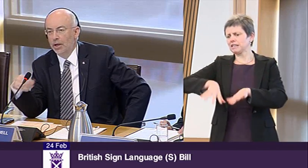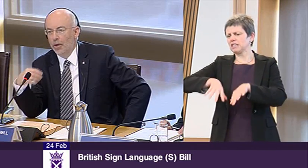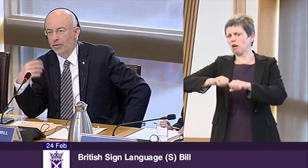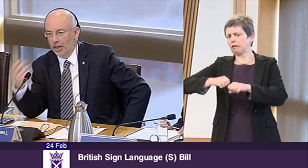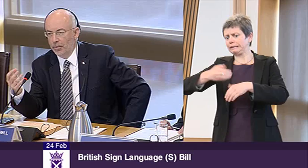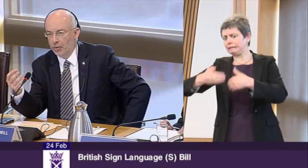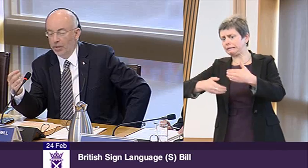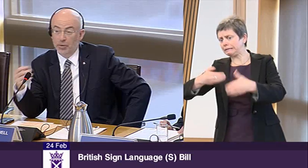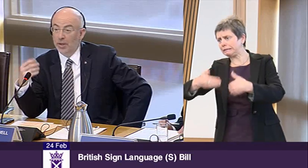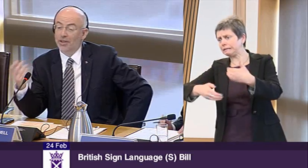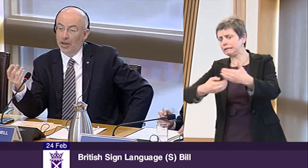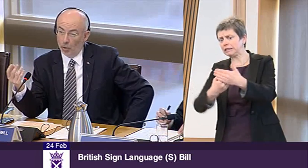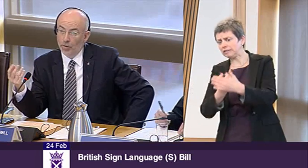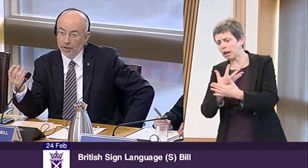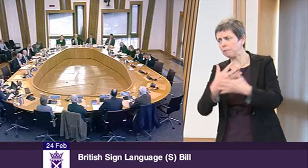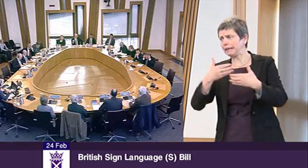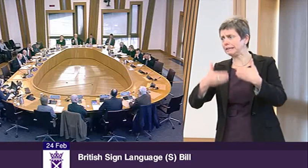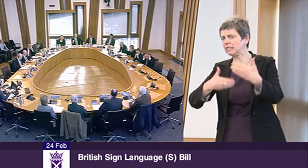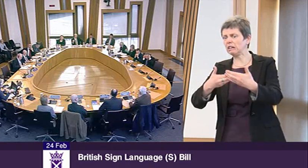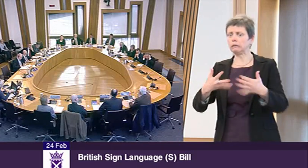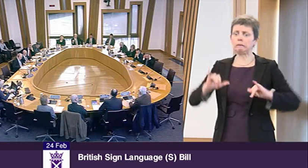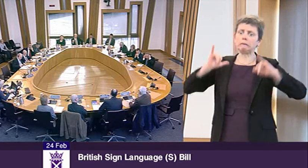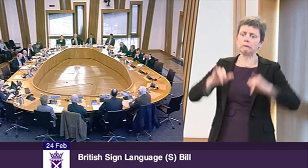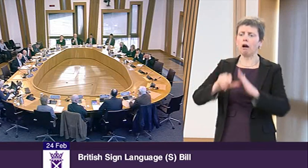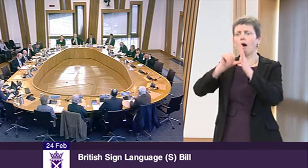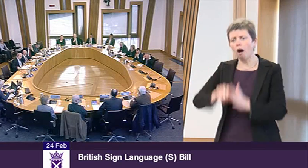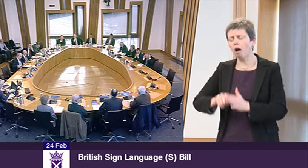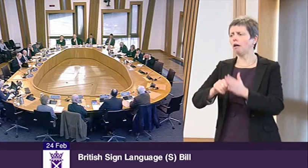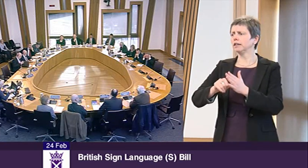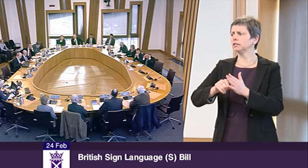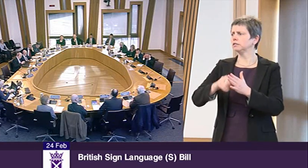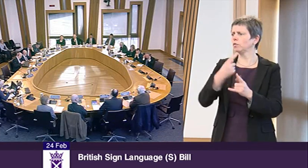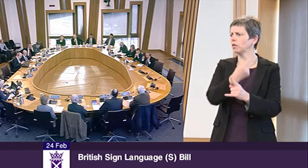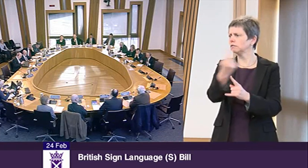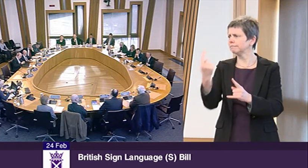whether the development of those plans was a particularly onerous process for the bodies